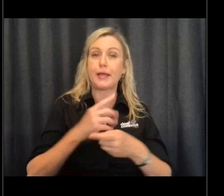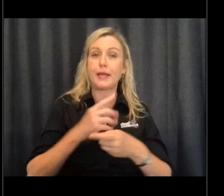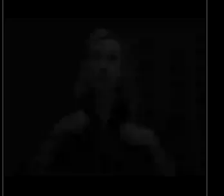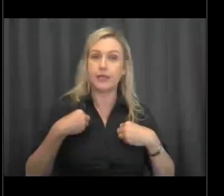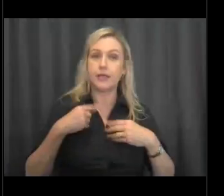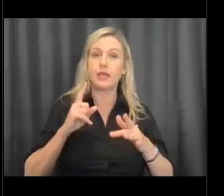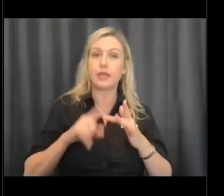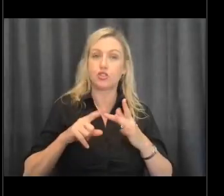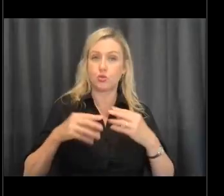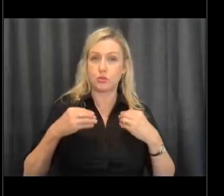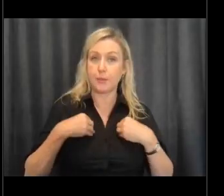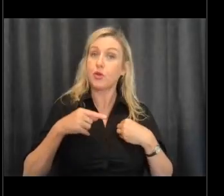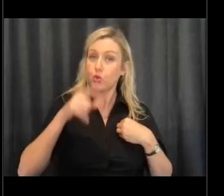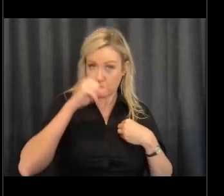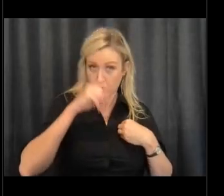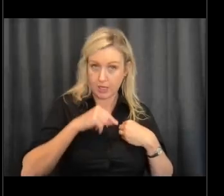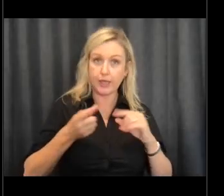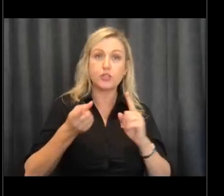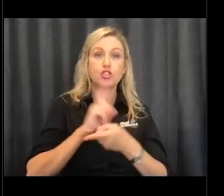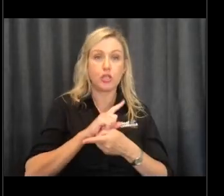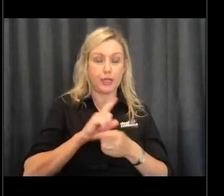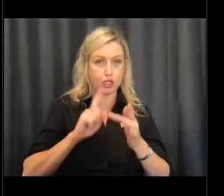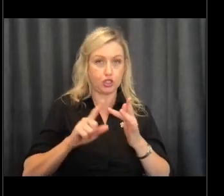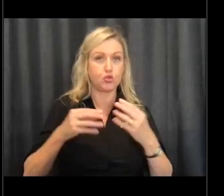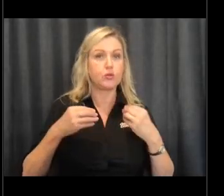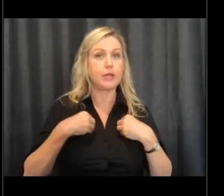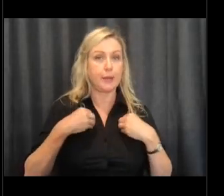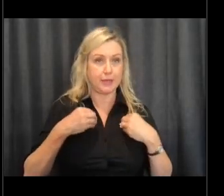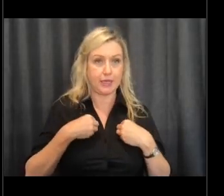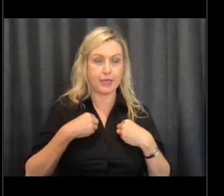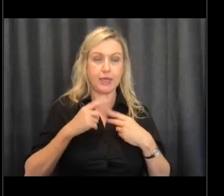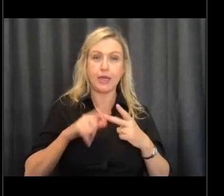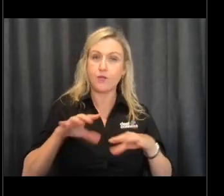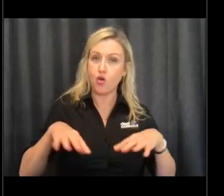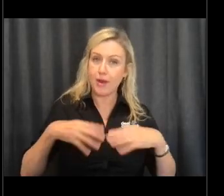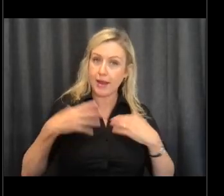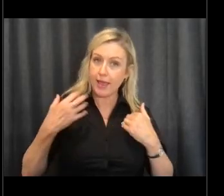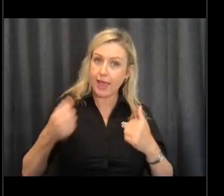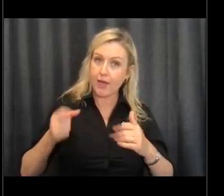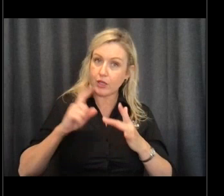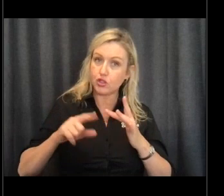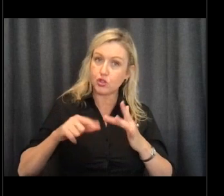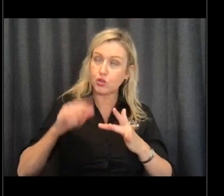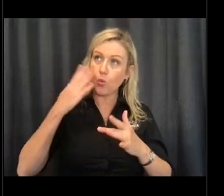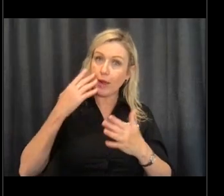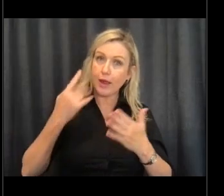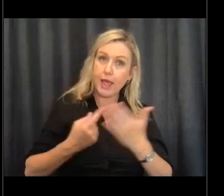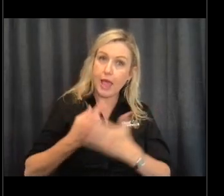You can change your insurer if you're insured at the time the claim is lodged and you are